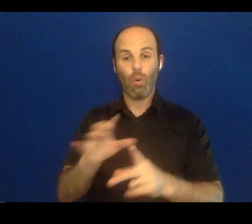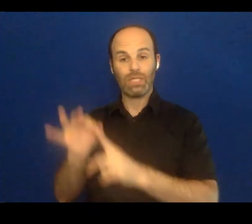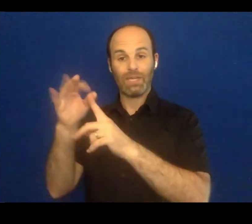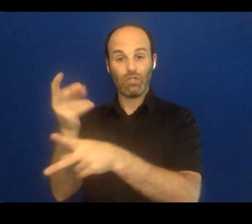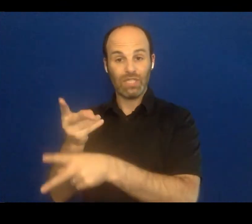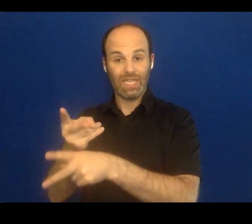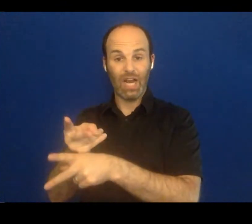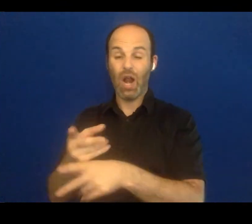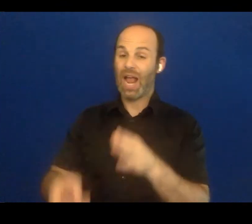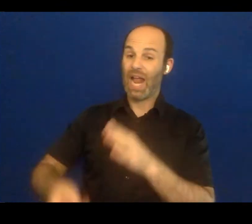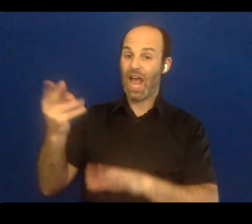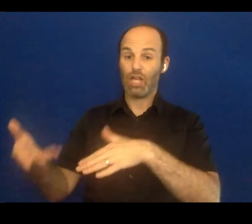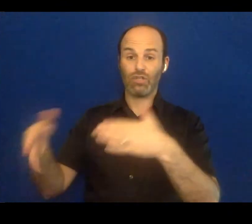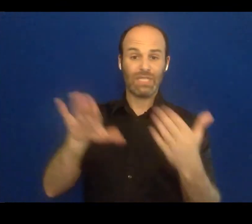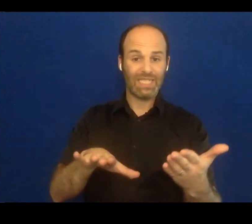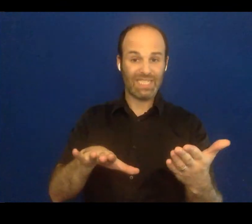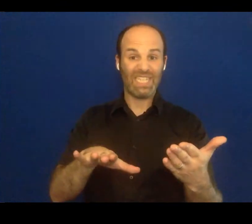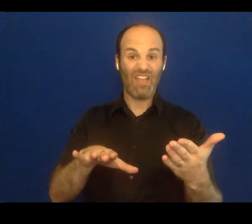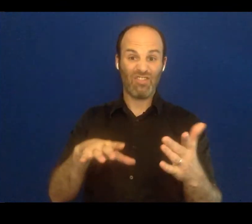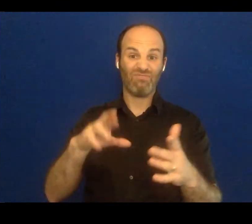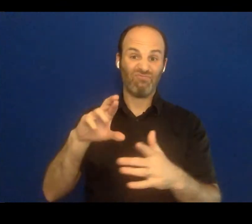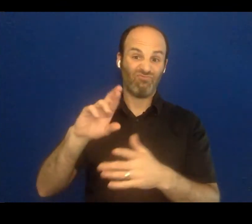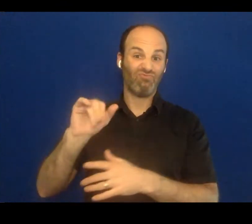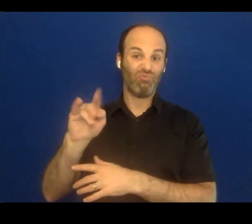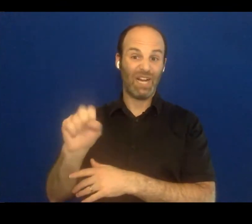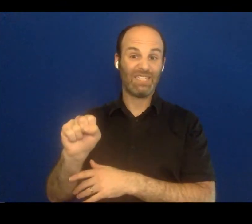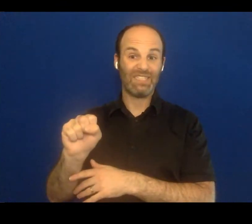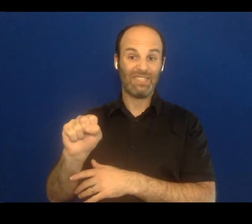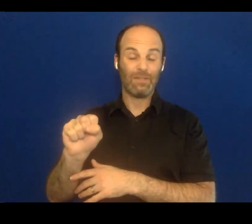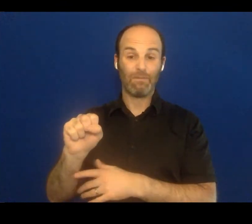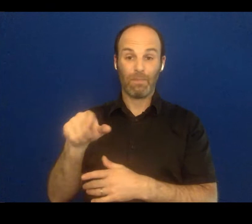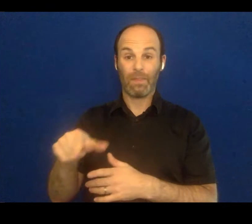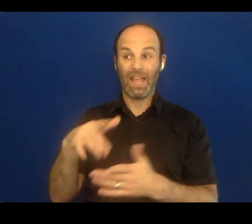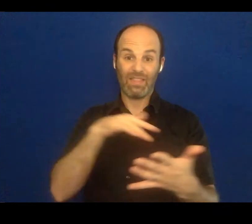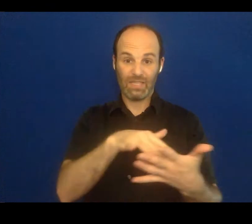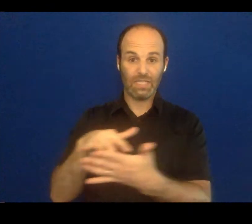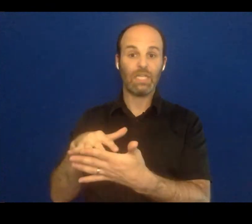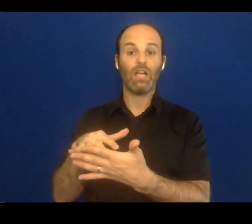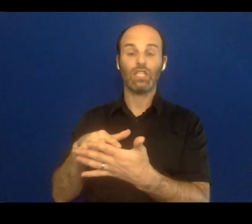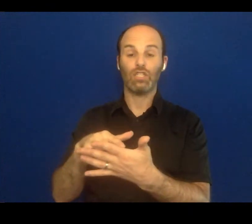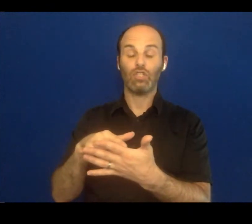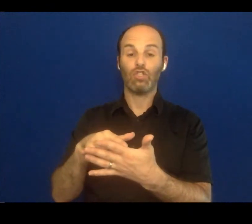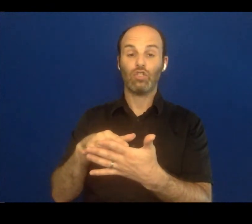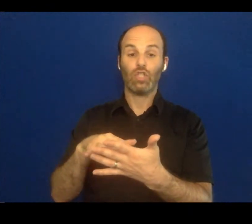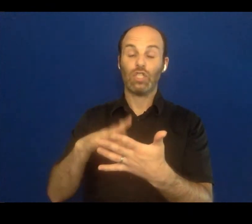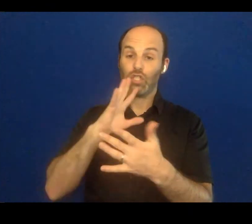CARE AND HIGHER MORTALITY RATES IN RECEIVER STEP OF THE PROCESS AND DELAYING ACCESS IN CARE